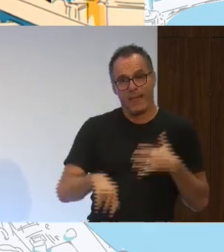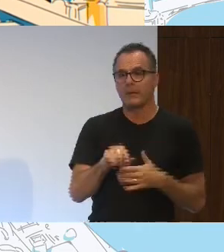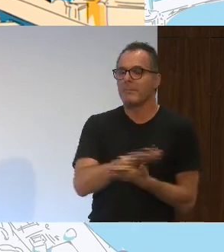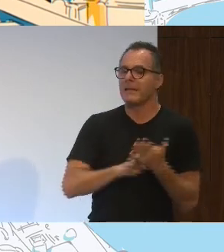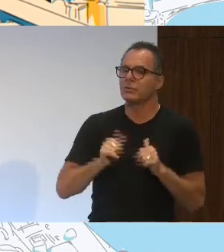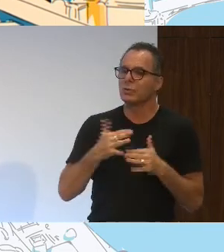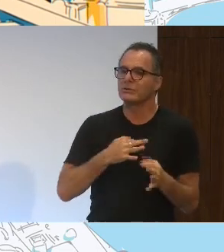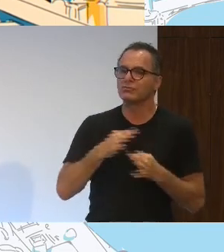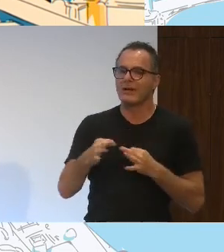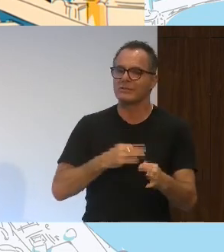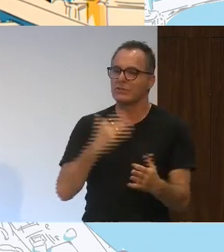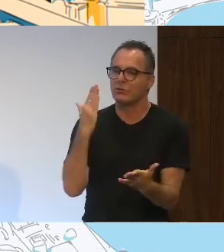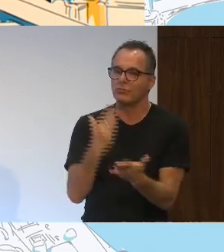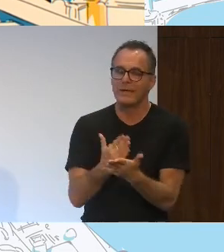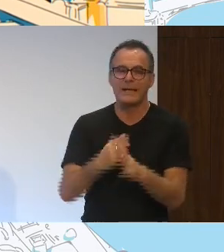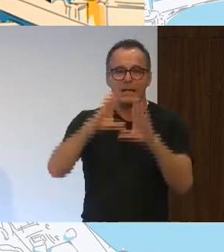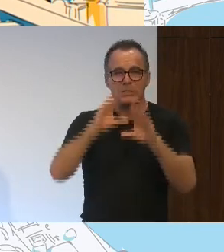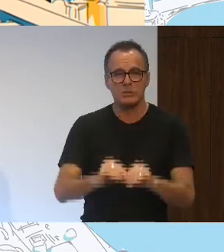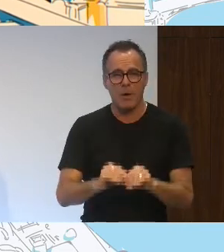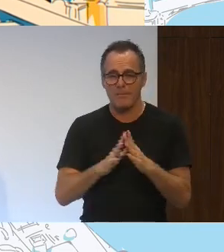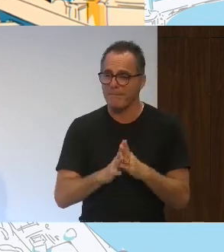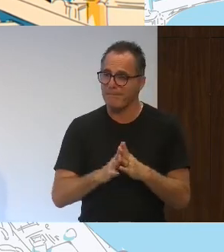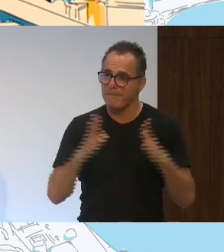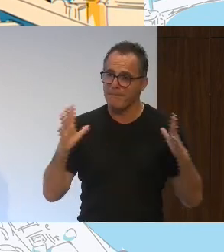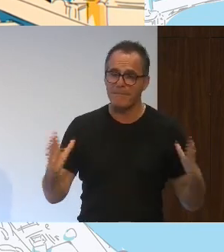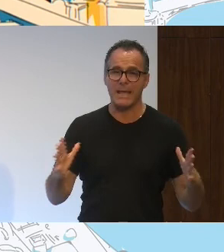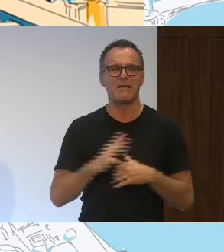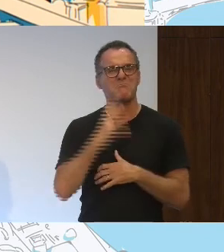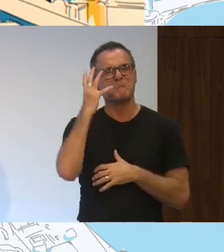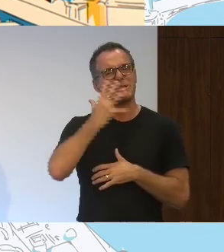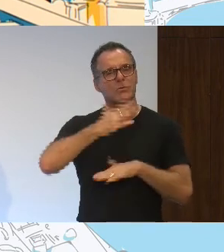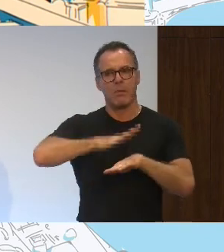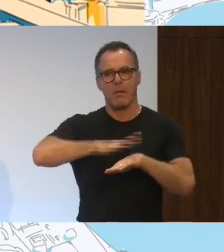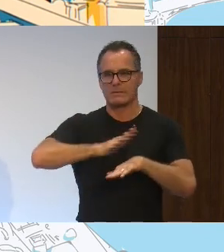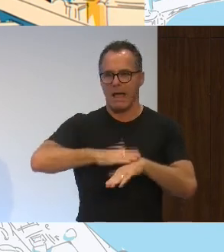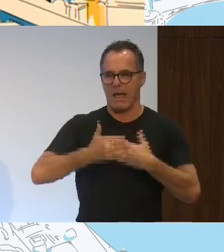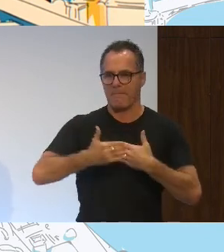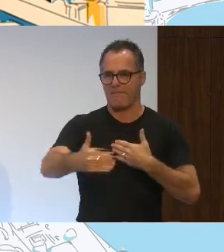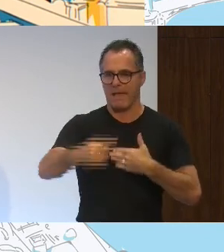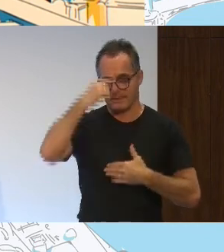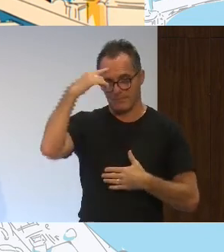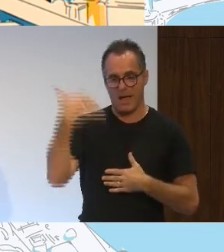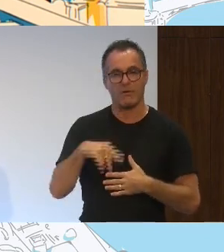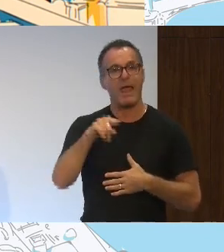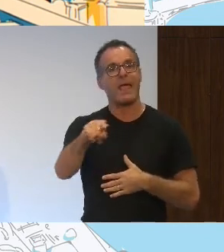to to really stop the substantial parts of the misery. And that is that work is just going on gangbusters in the moment.